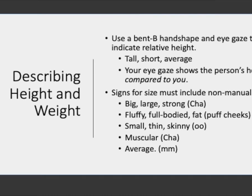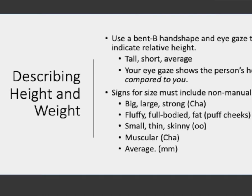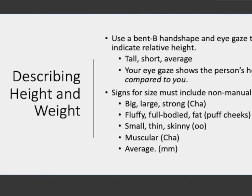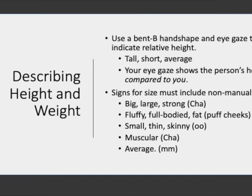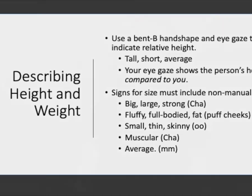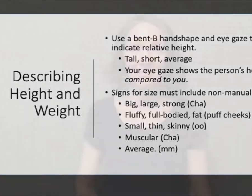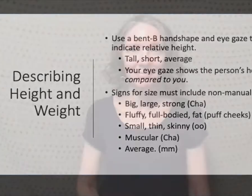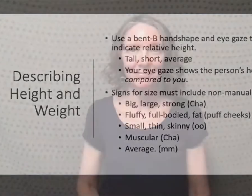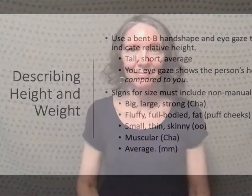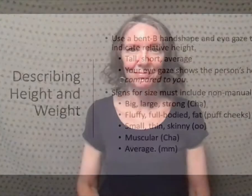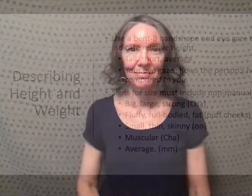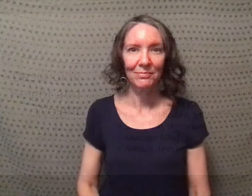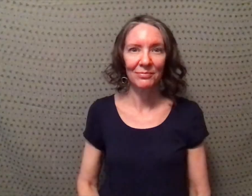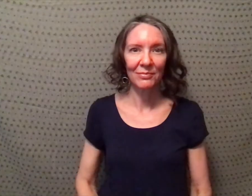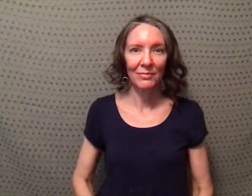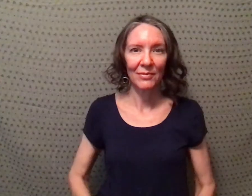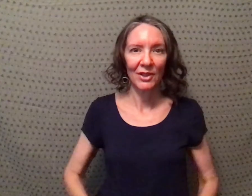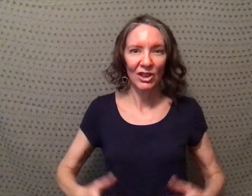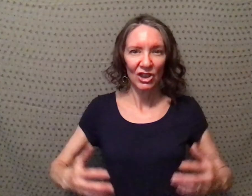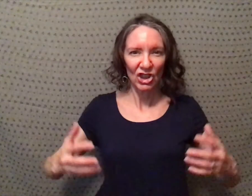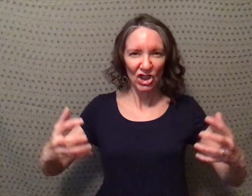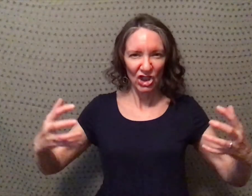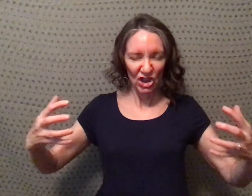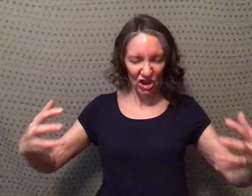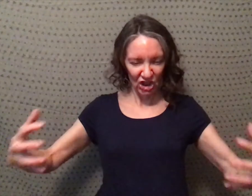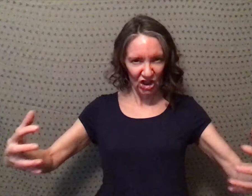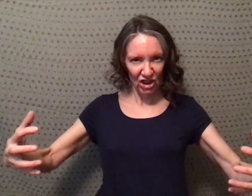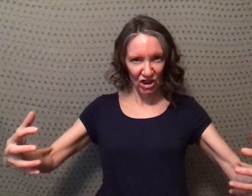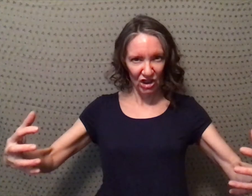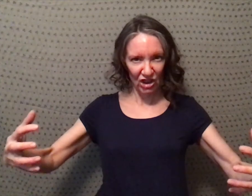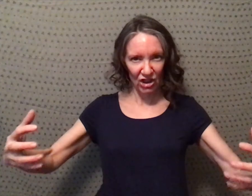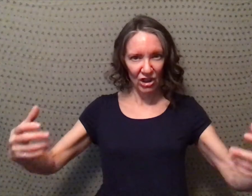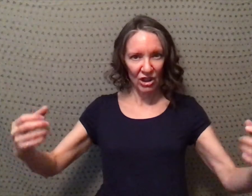production. A 'cha' mouth indicates big or